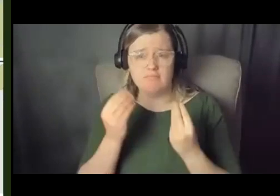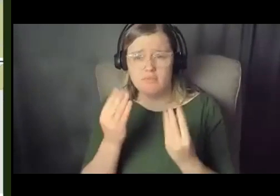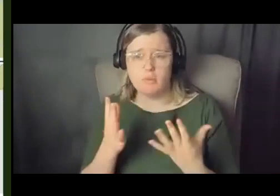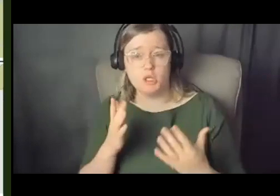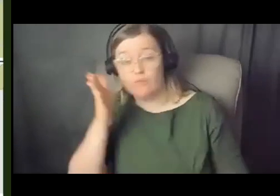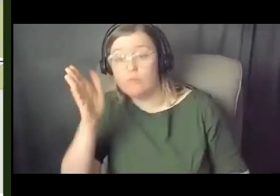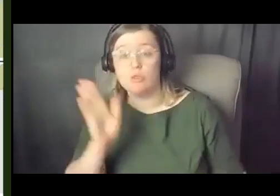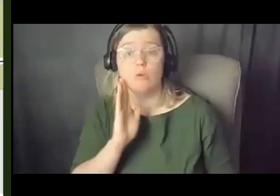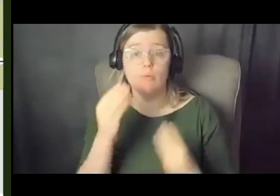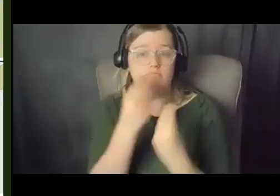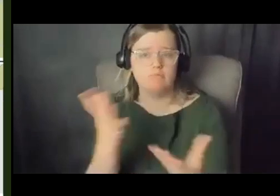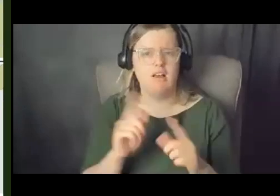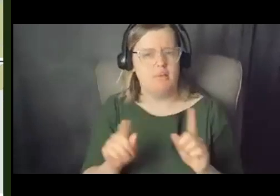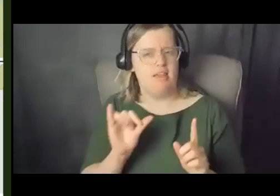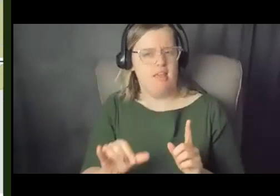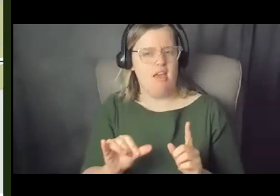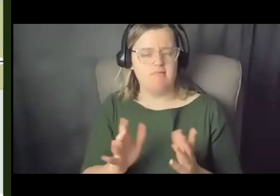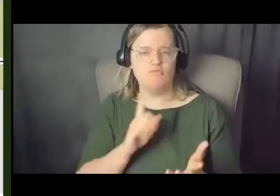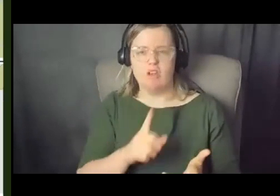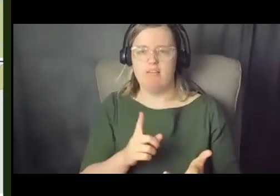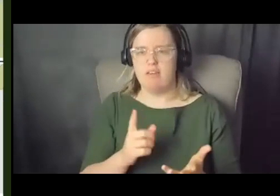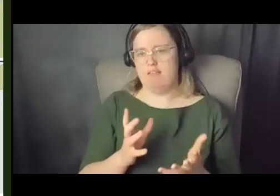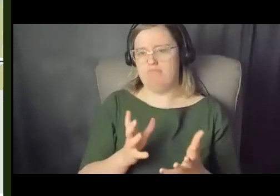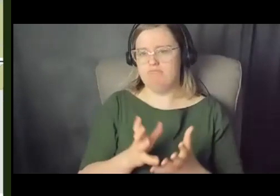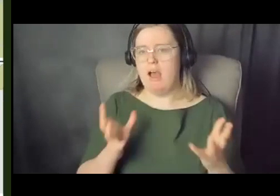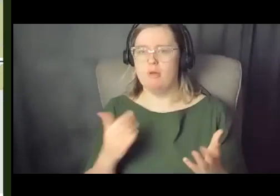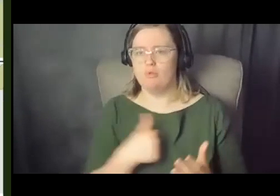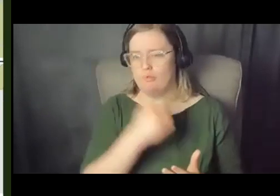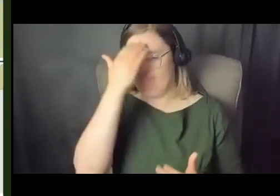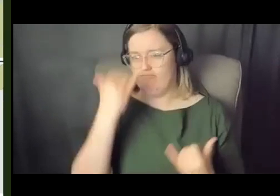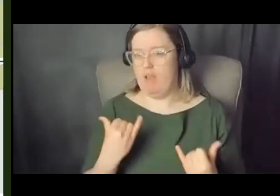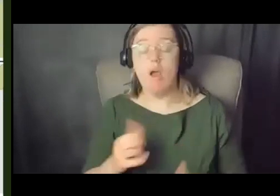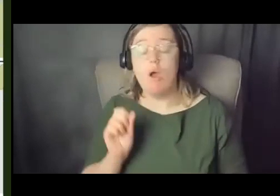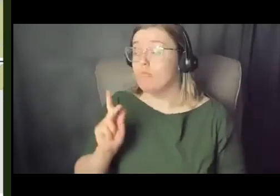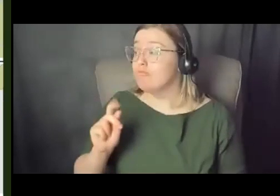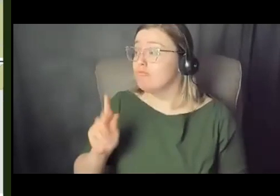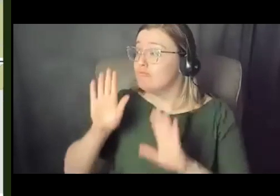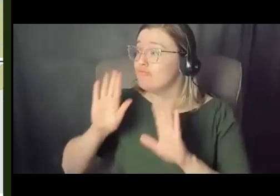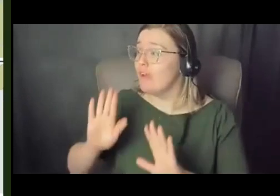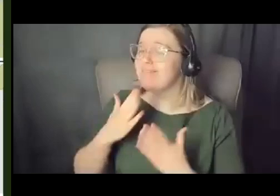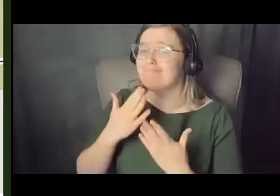In the meantime, that's about as specific as we can get at this phase >> Thank you very much, Jacob.